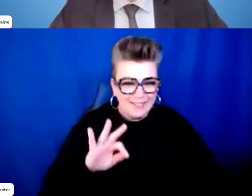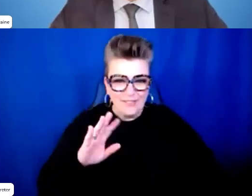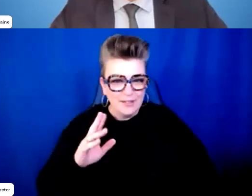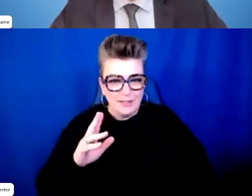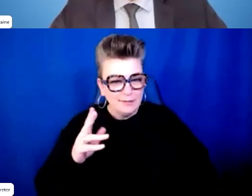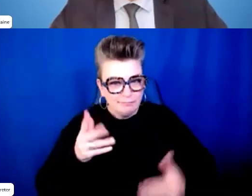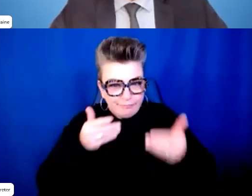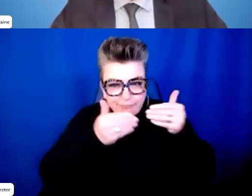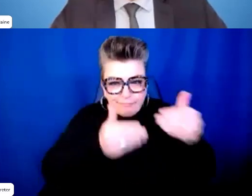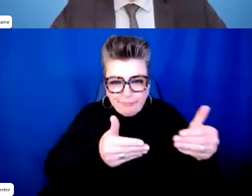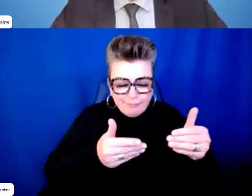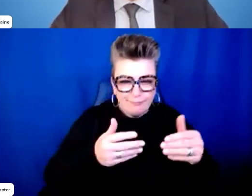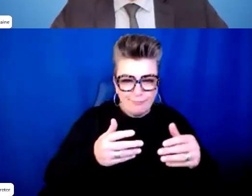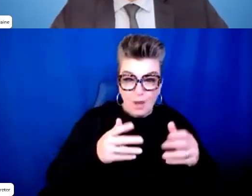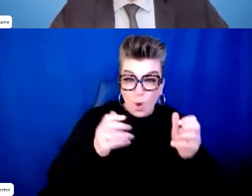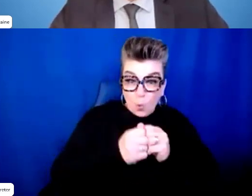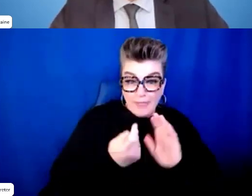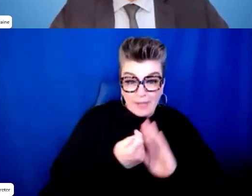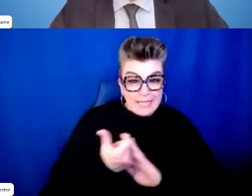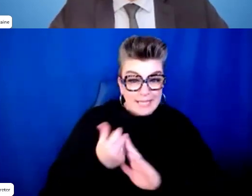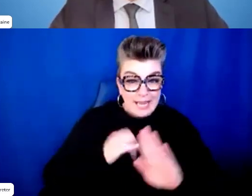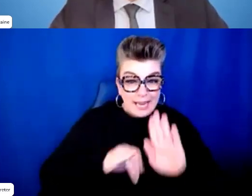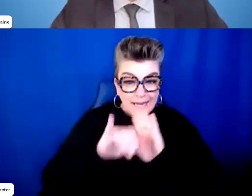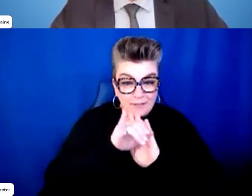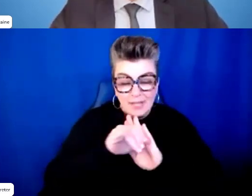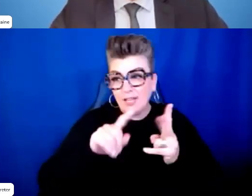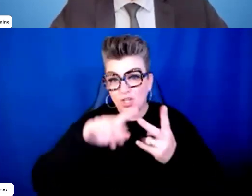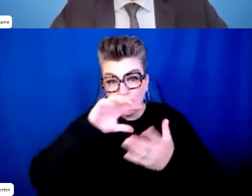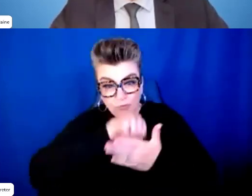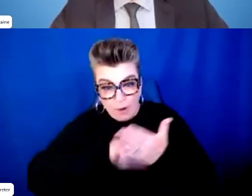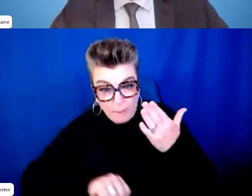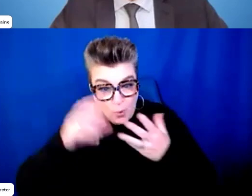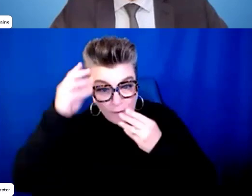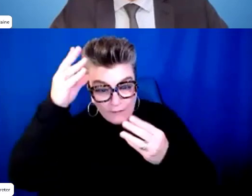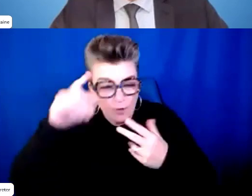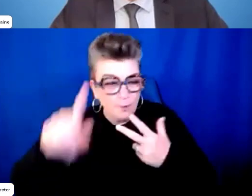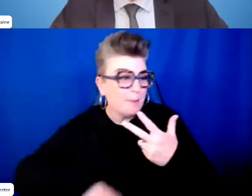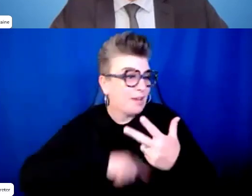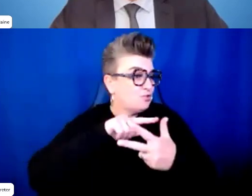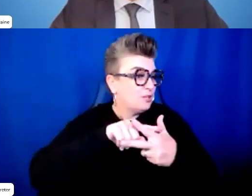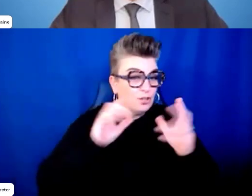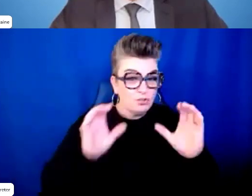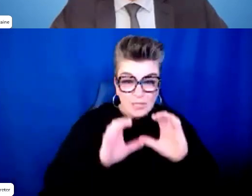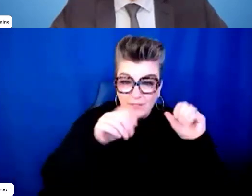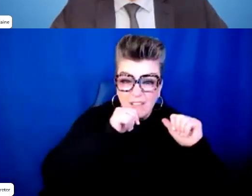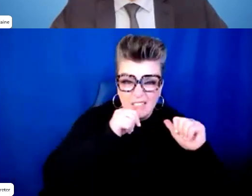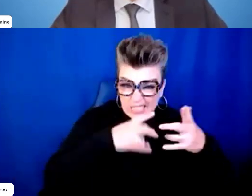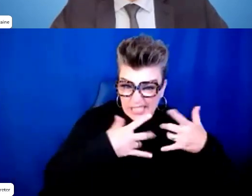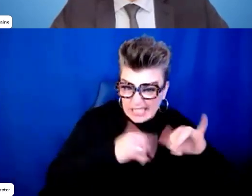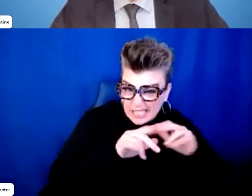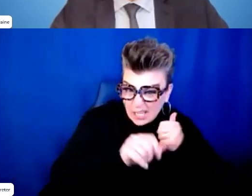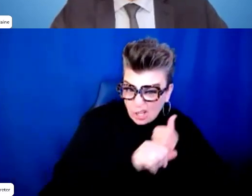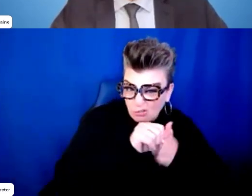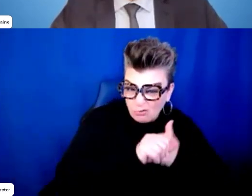techniques or even things like certificates of confidentiality. On the other hand, we've also given people some factors to consider